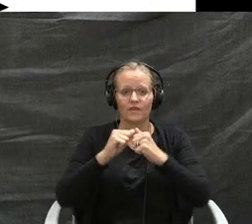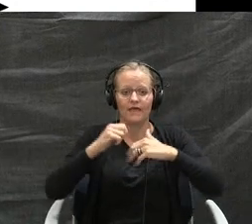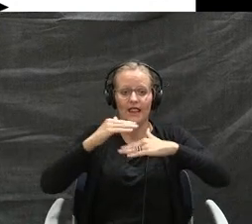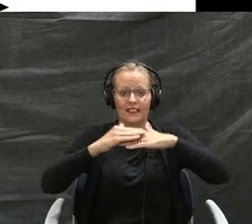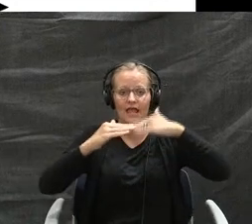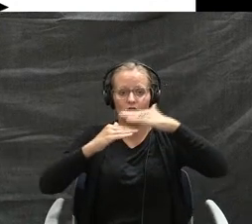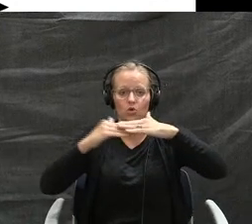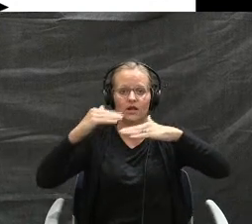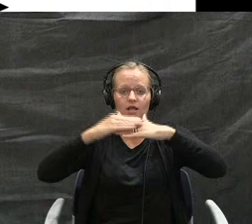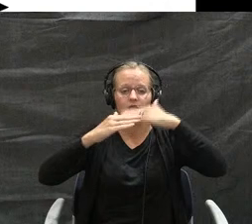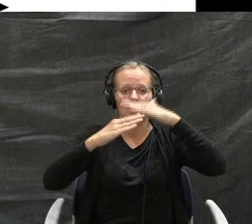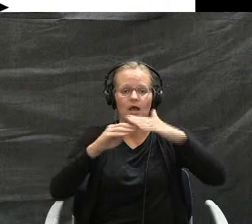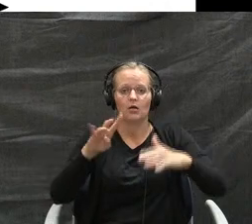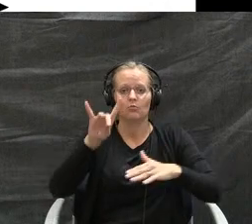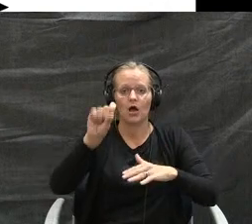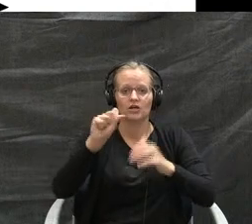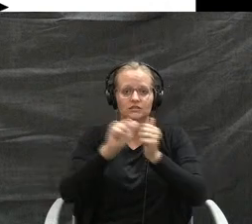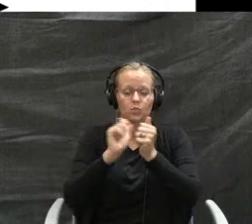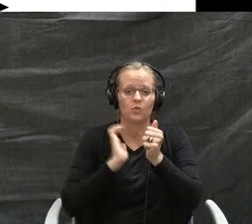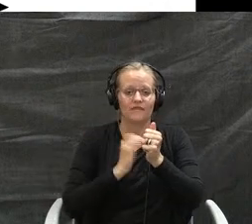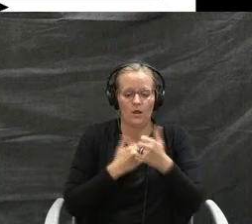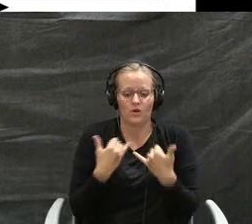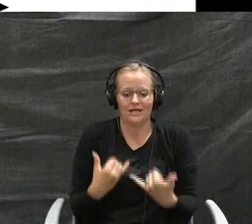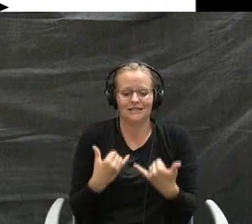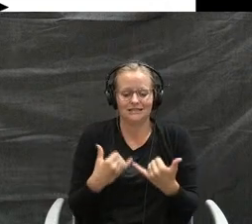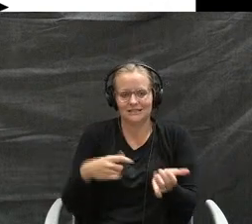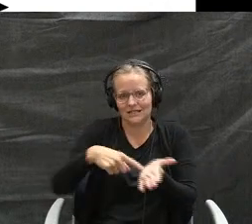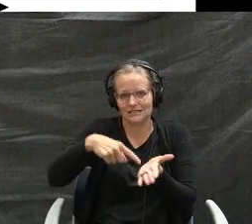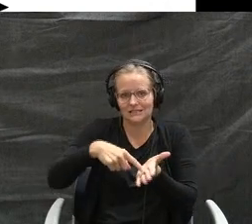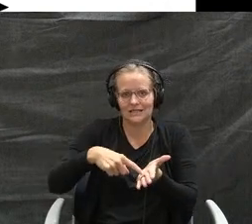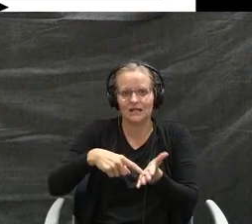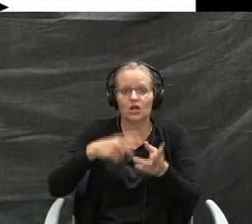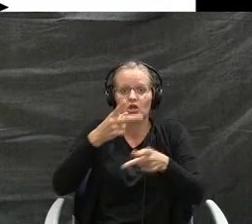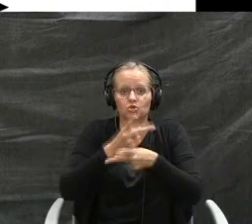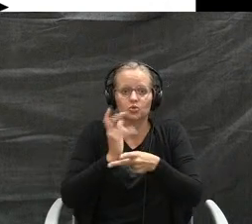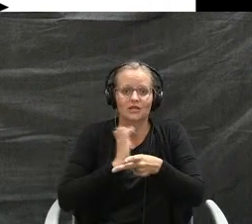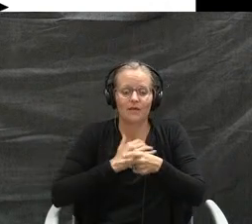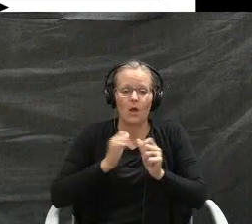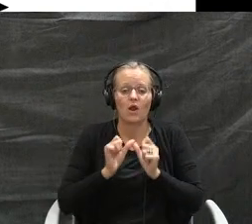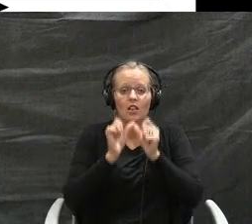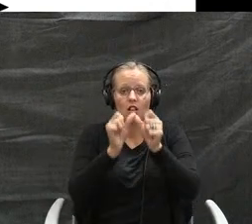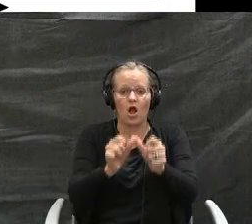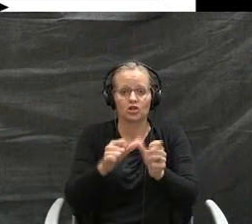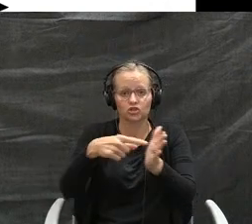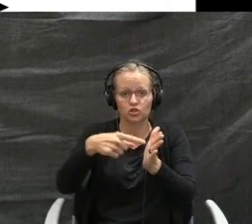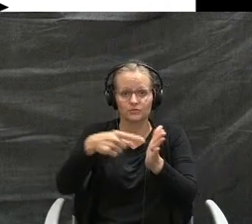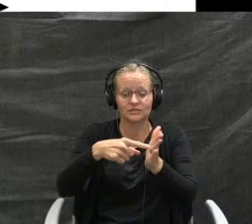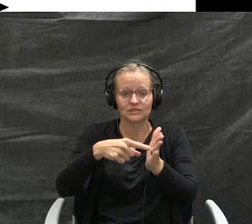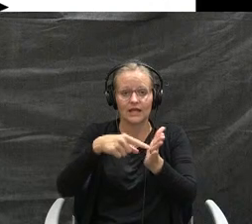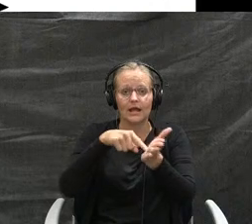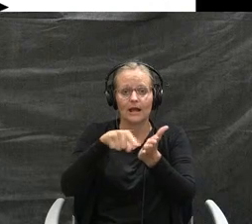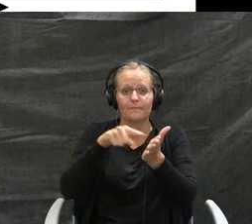so that we kind of basically keep our long-term debt payments relatively flat, and so the intention is always been to